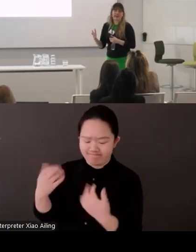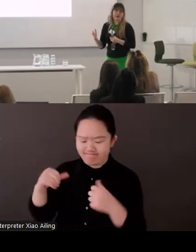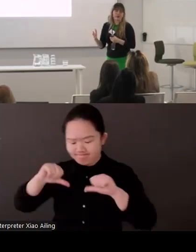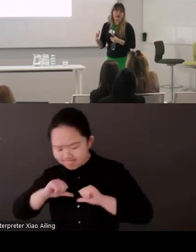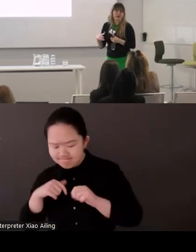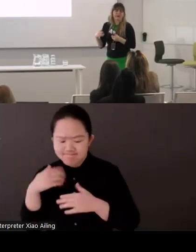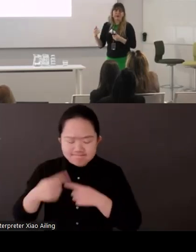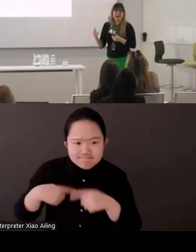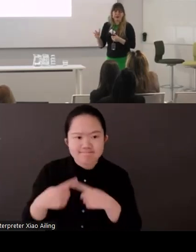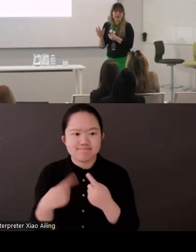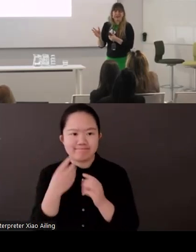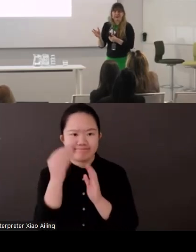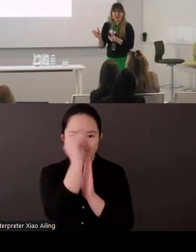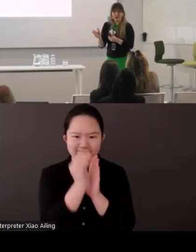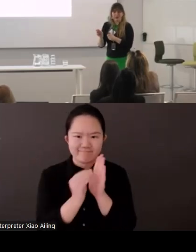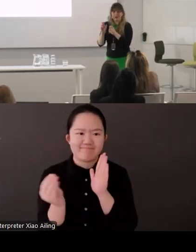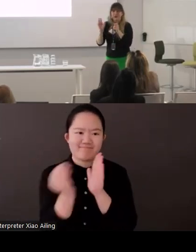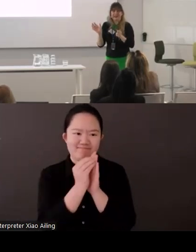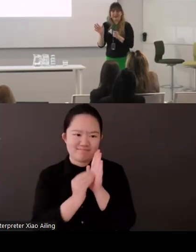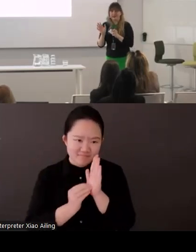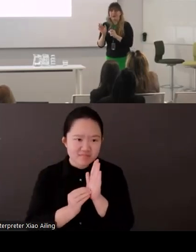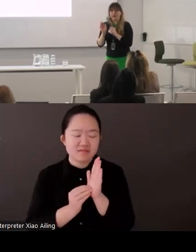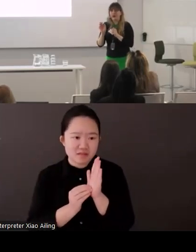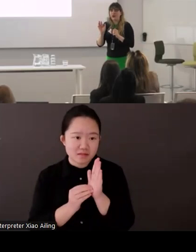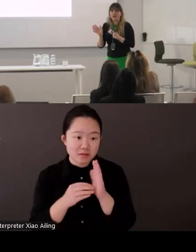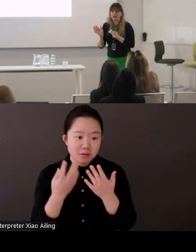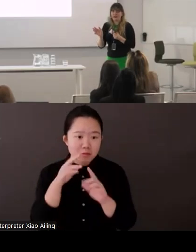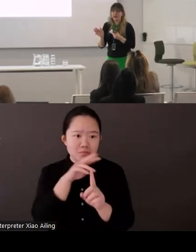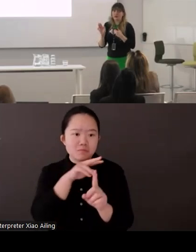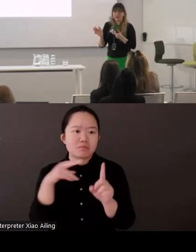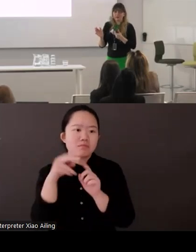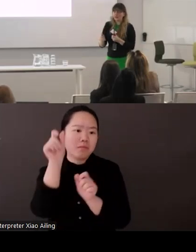in a world where people understand disability through the lens of otherness or difference.